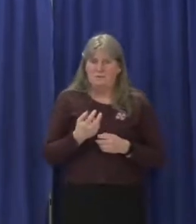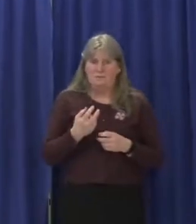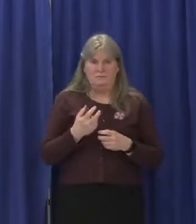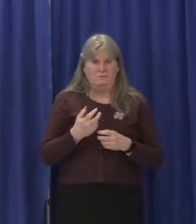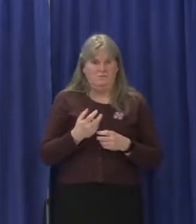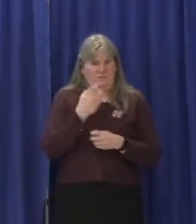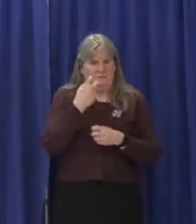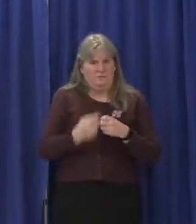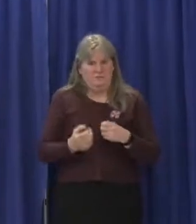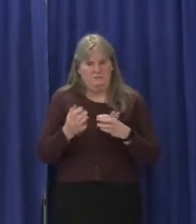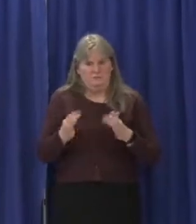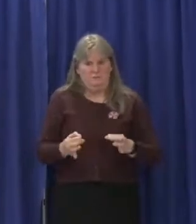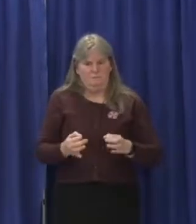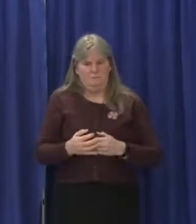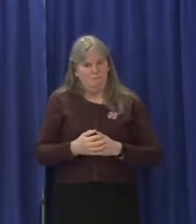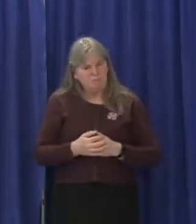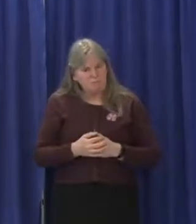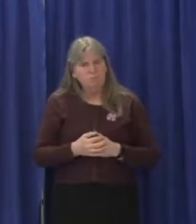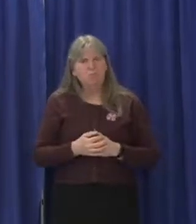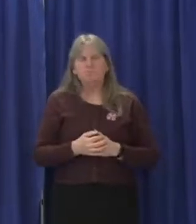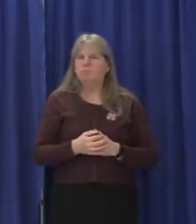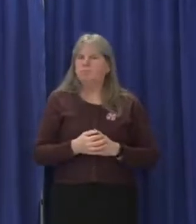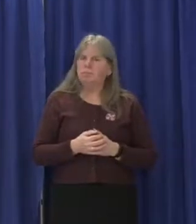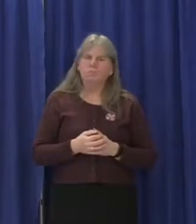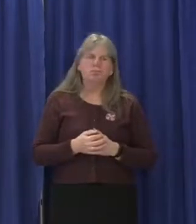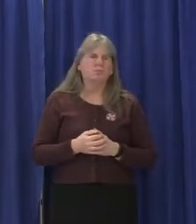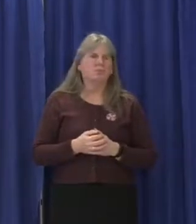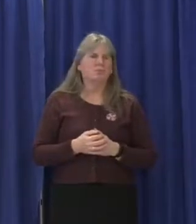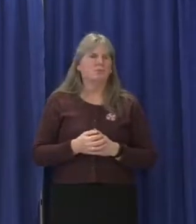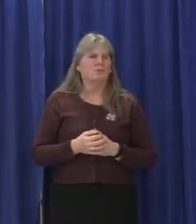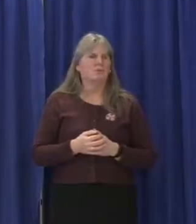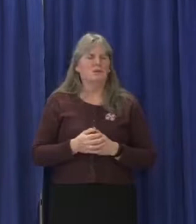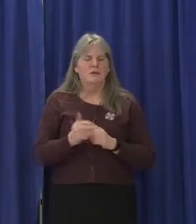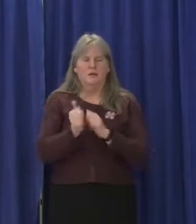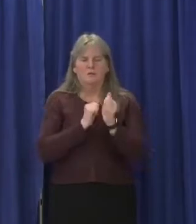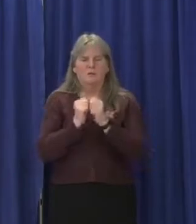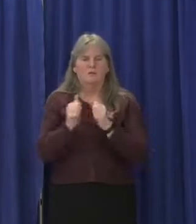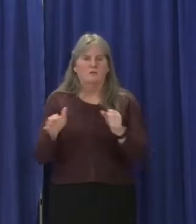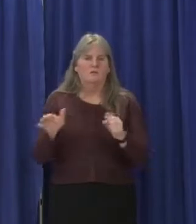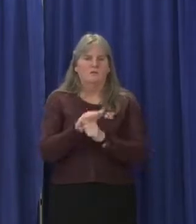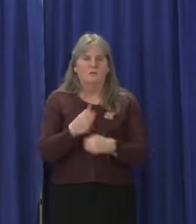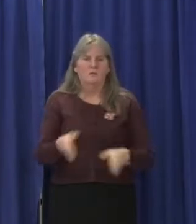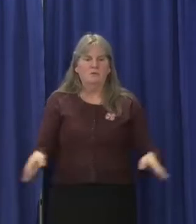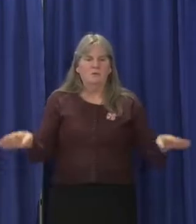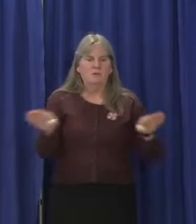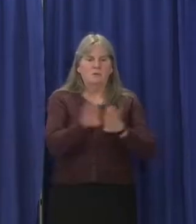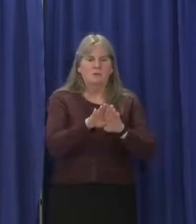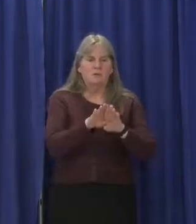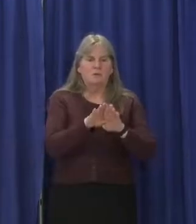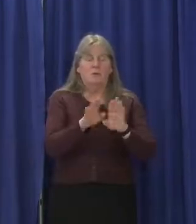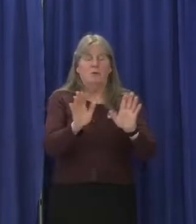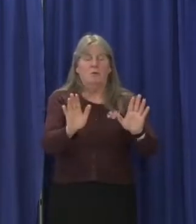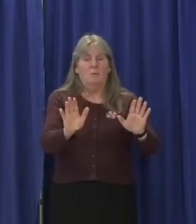And, you know, considering just completely shutting down sports and a conversation about, you